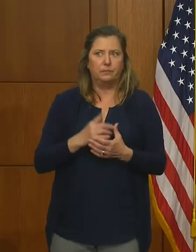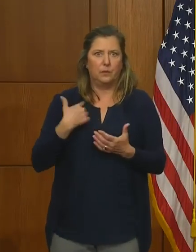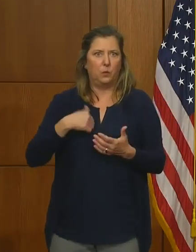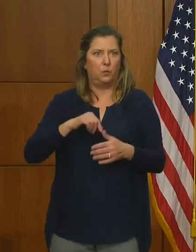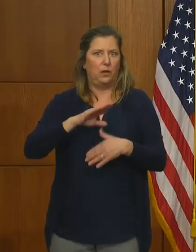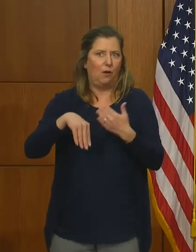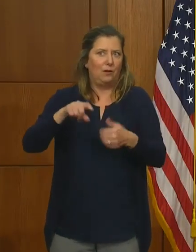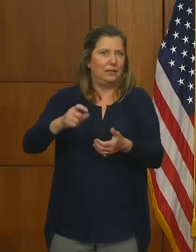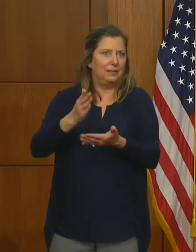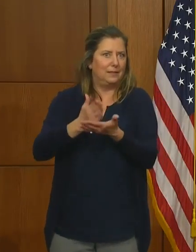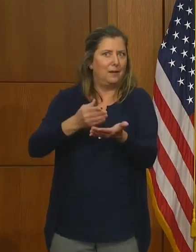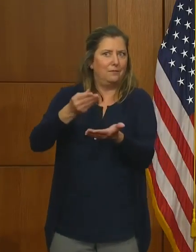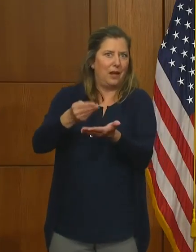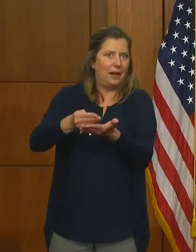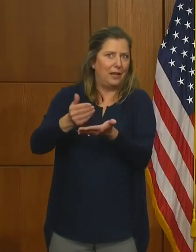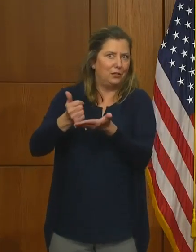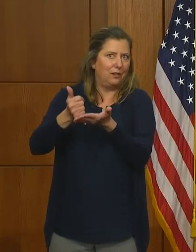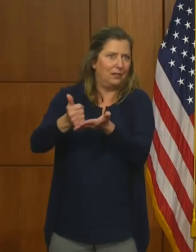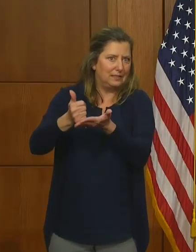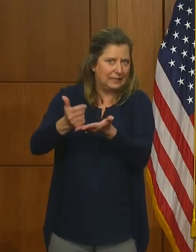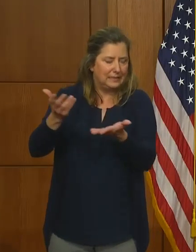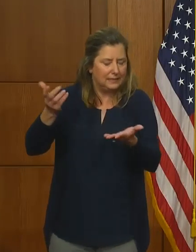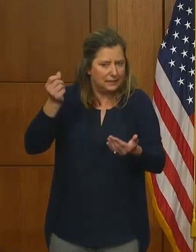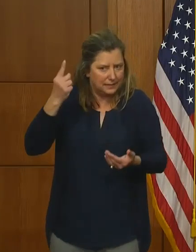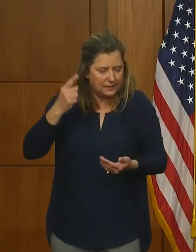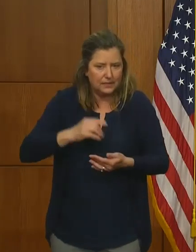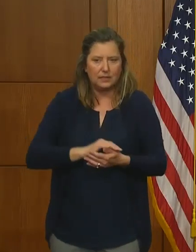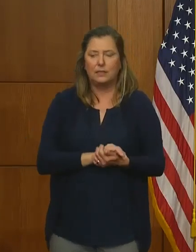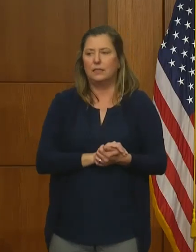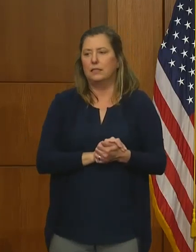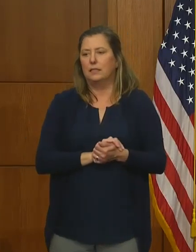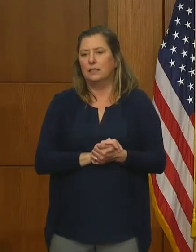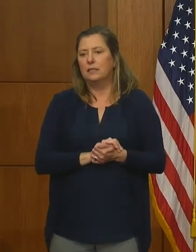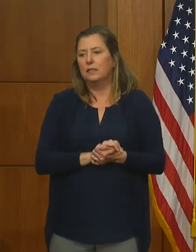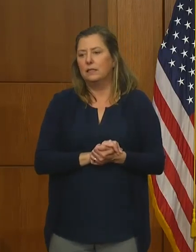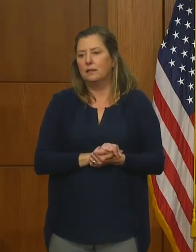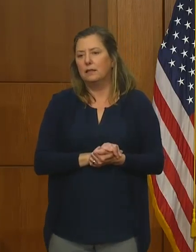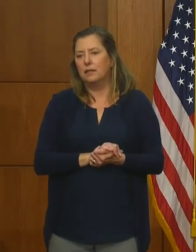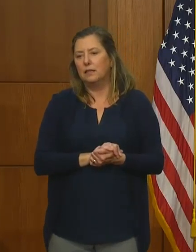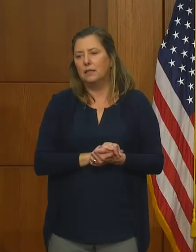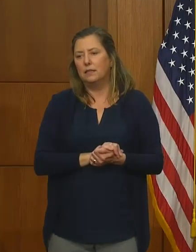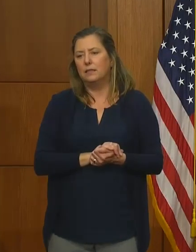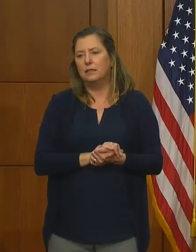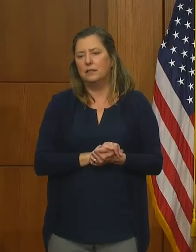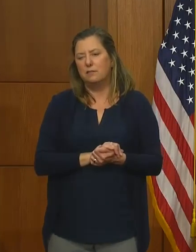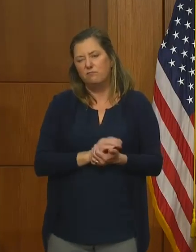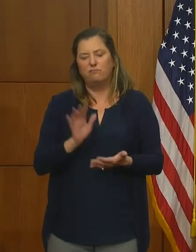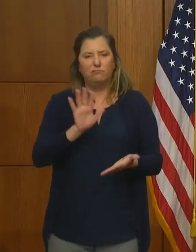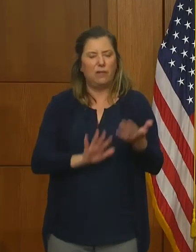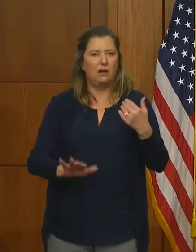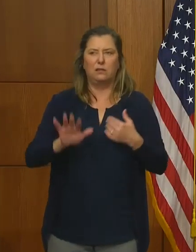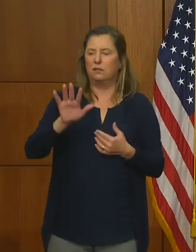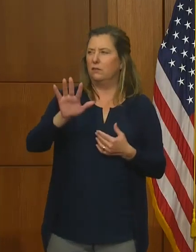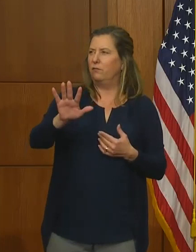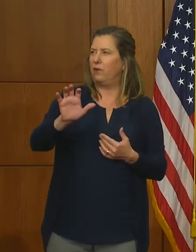RELIES ON ON NOT- FINANCIAL